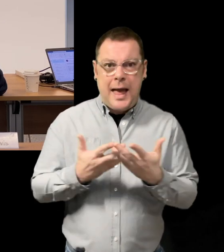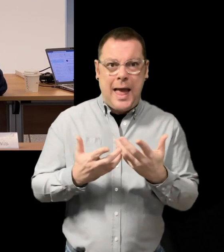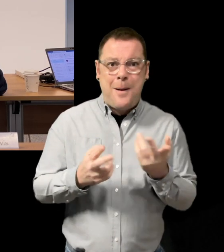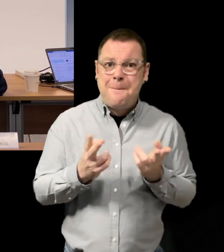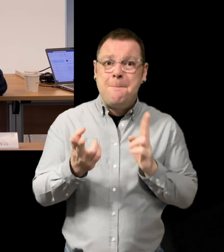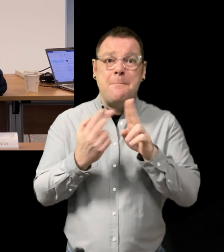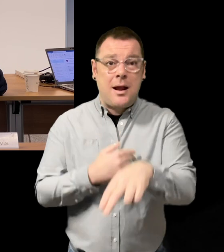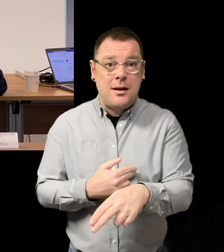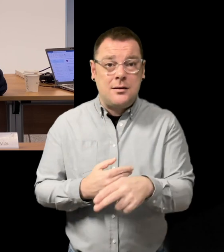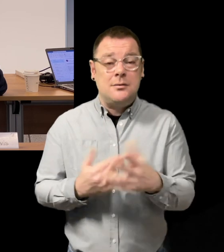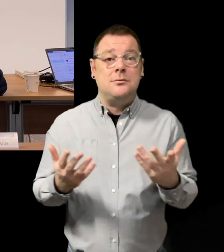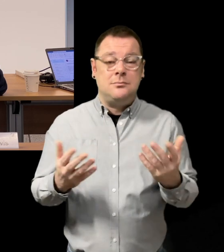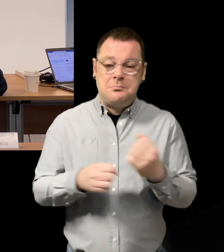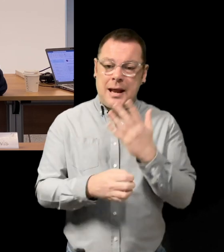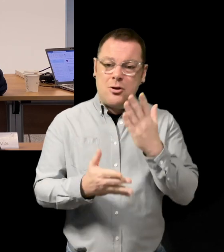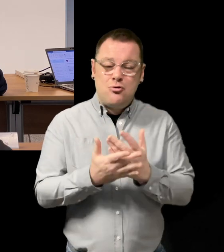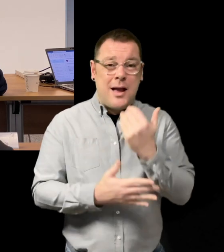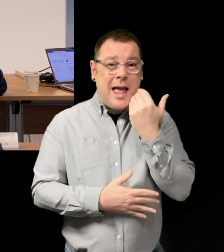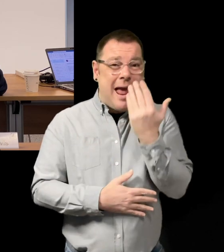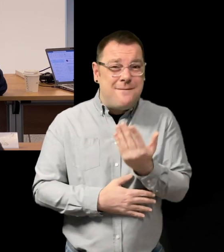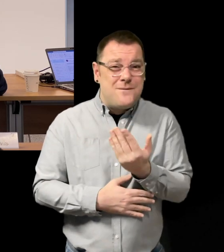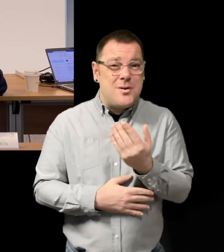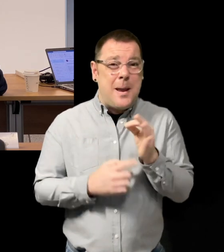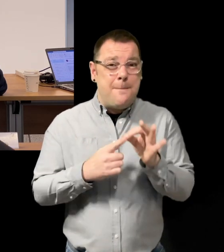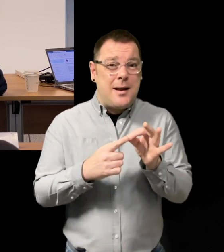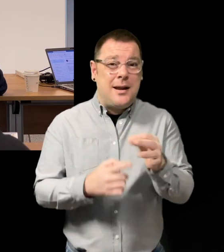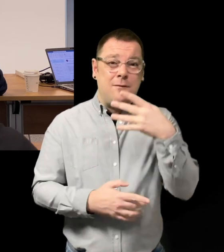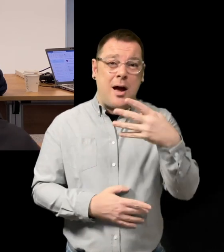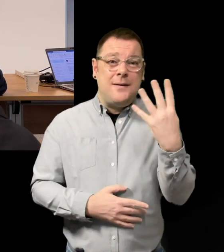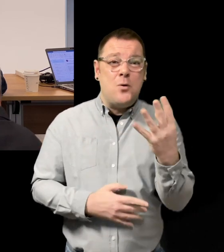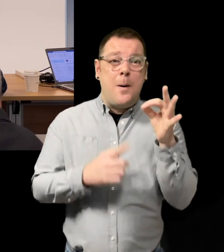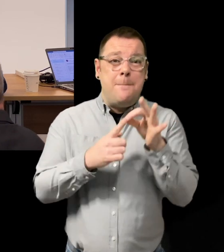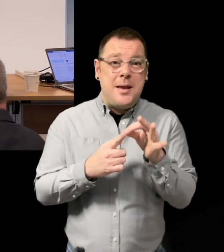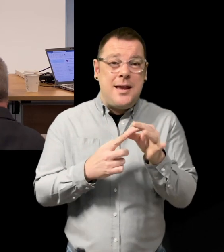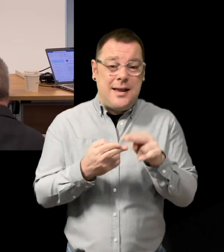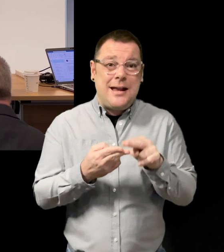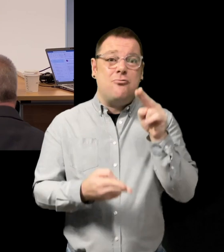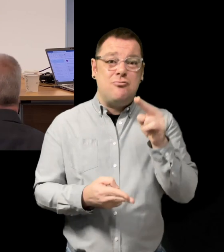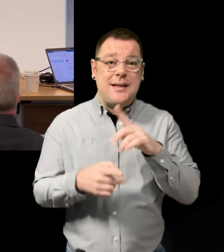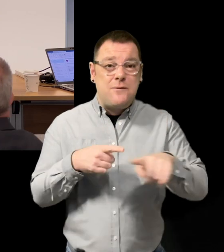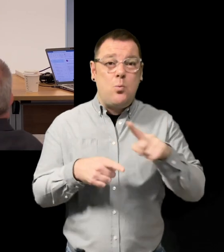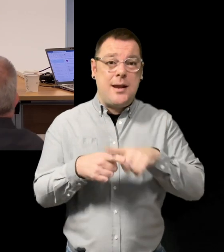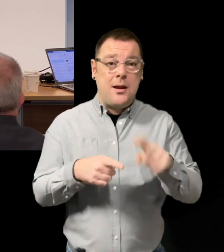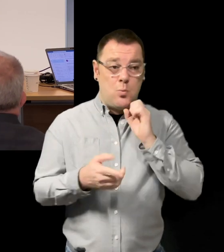by ensuring that every single penny of the £0.94 per week increase will be spent on exactly that.